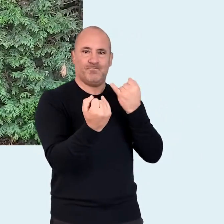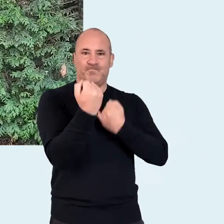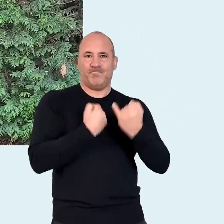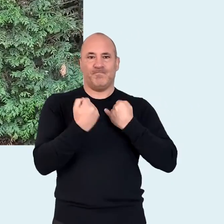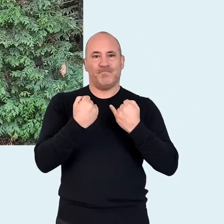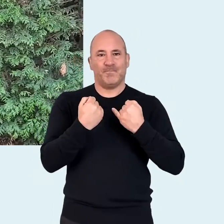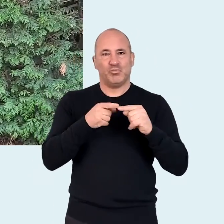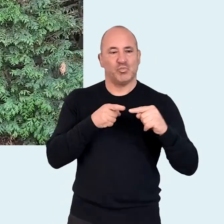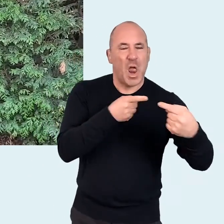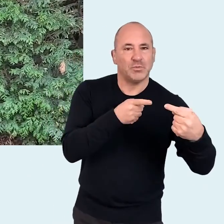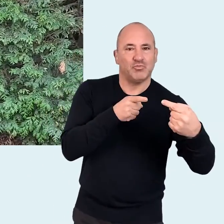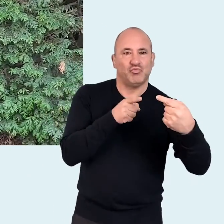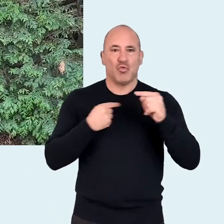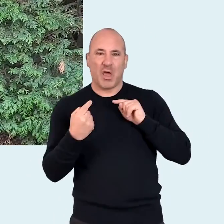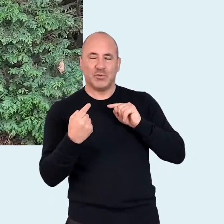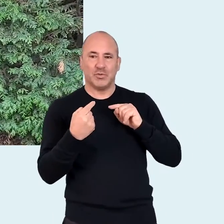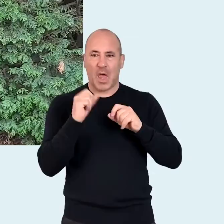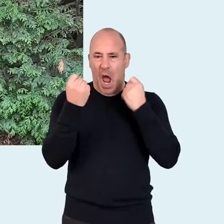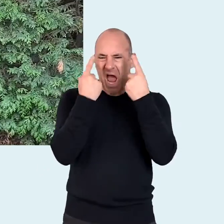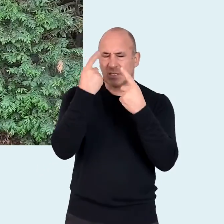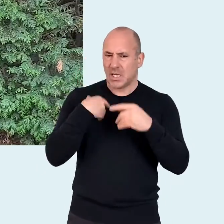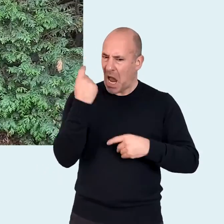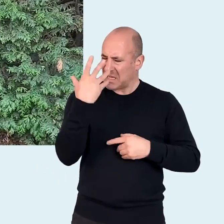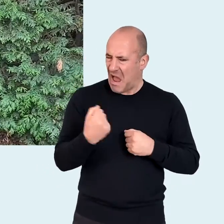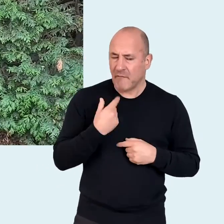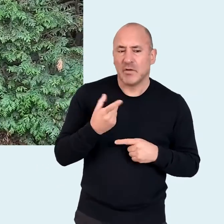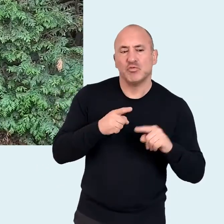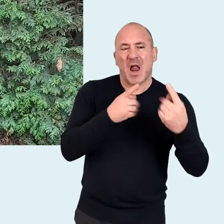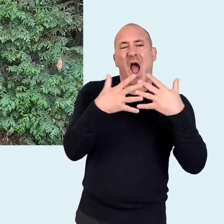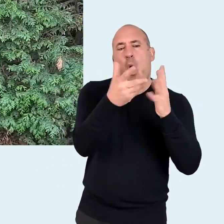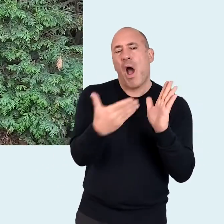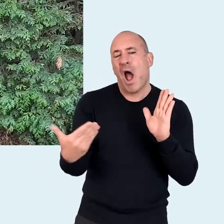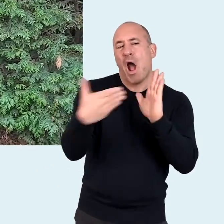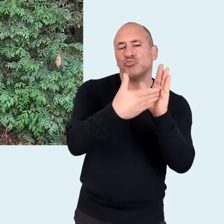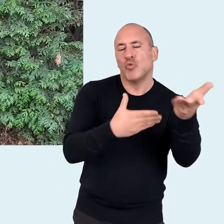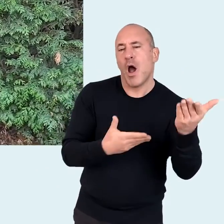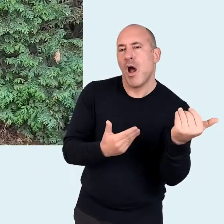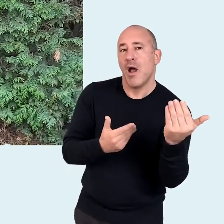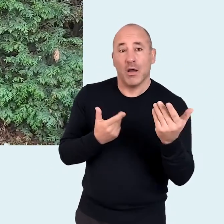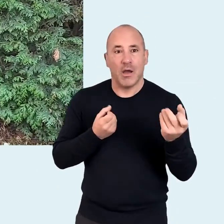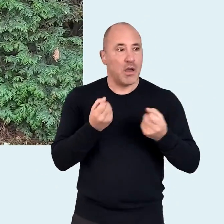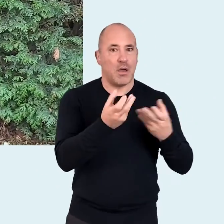receive constructive criticism or challenge others in the group to expand on one of their